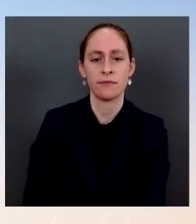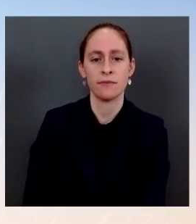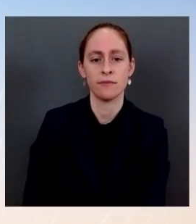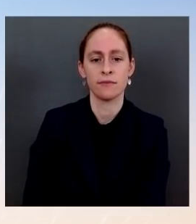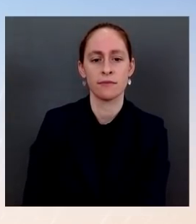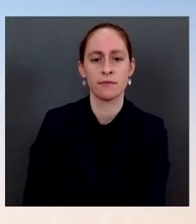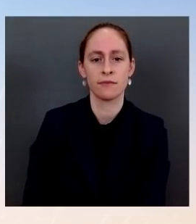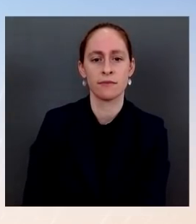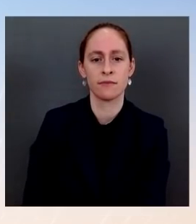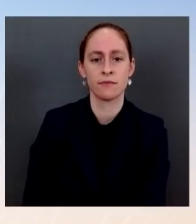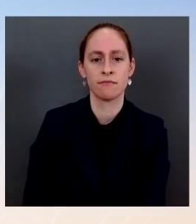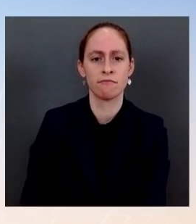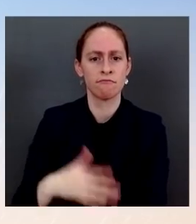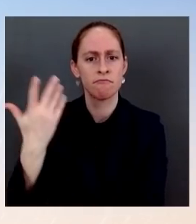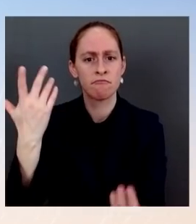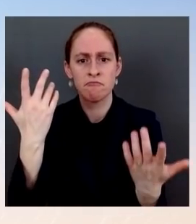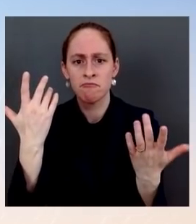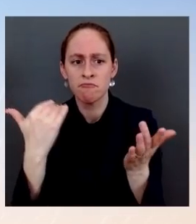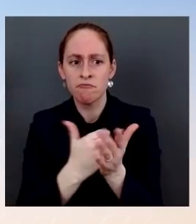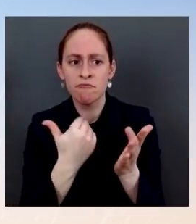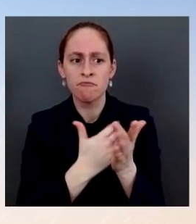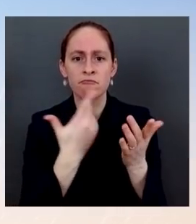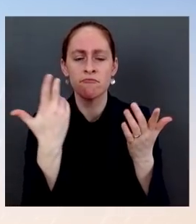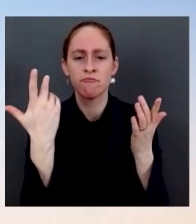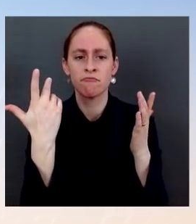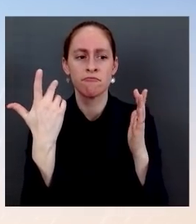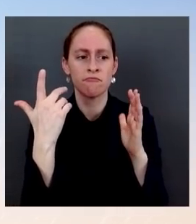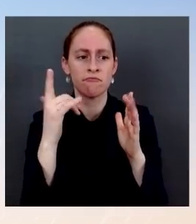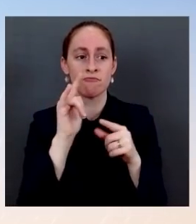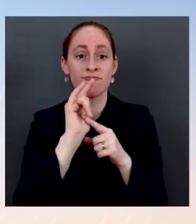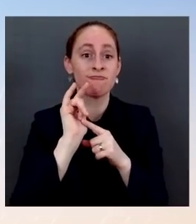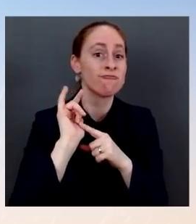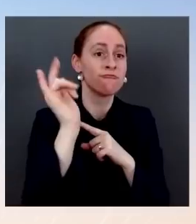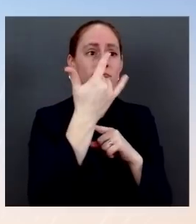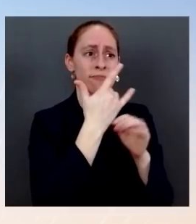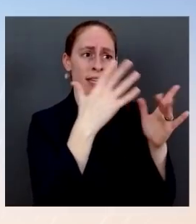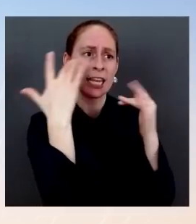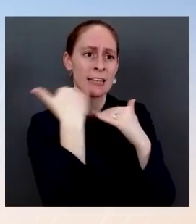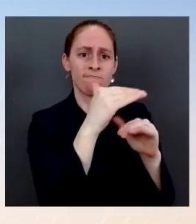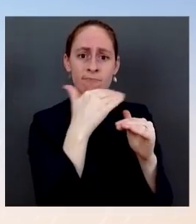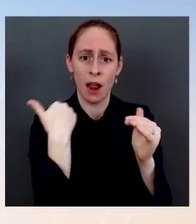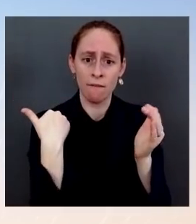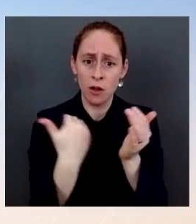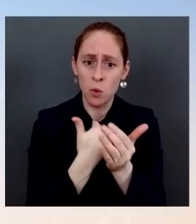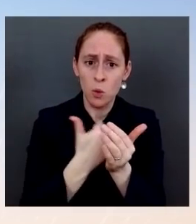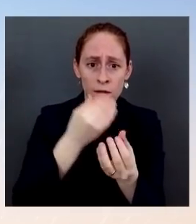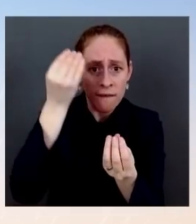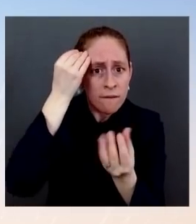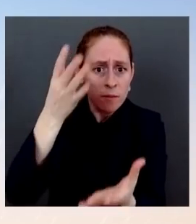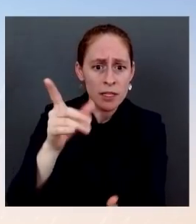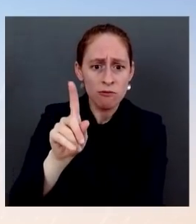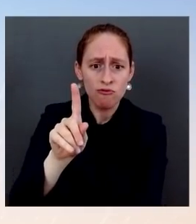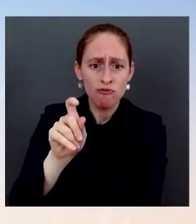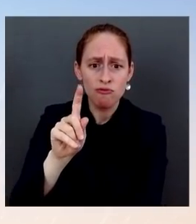that this was never intended to be permanent; it was intended to be temporary. And lifting it is certainly our intention. Go ahead.